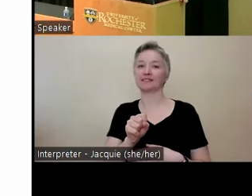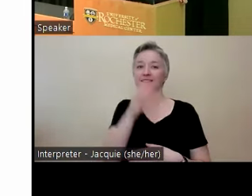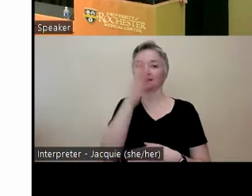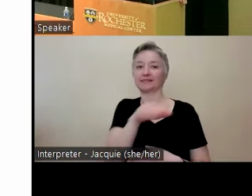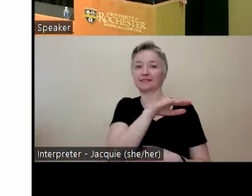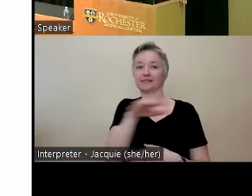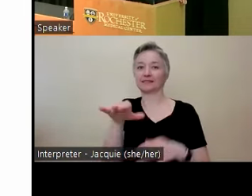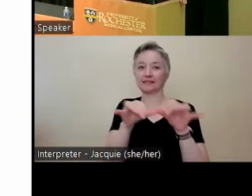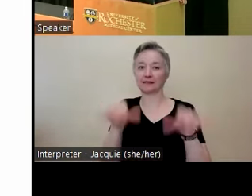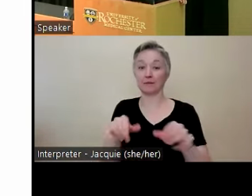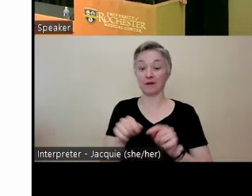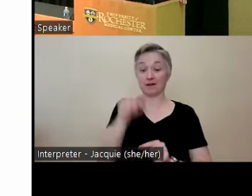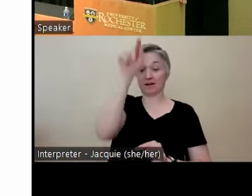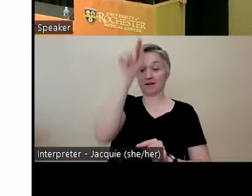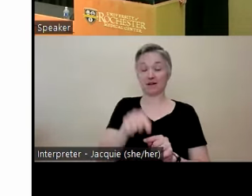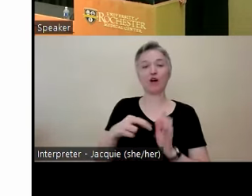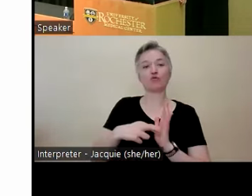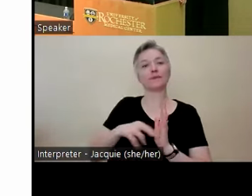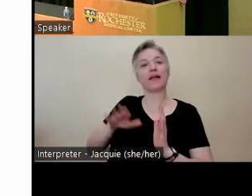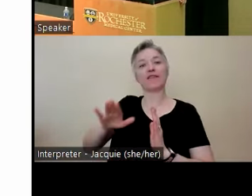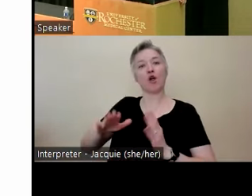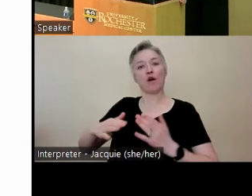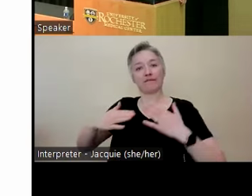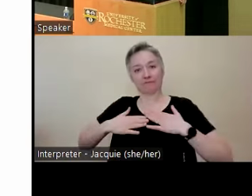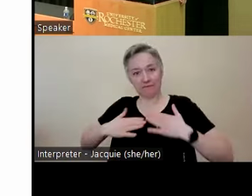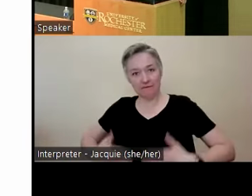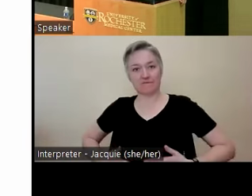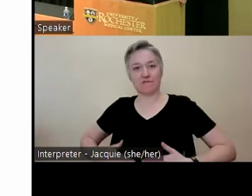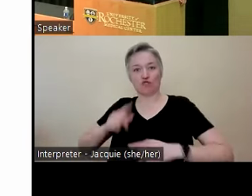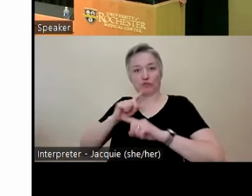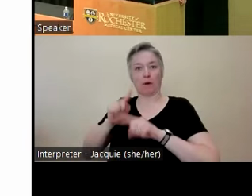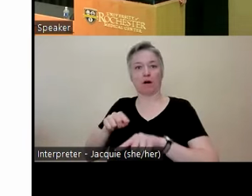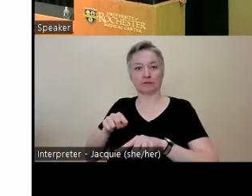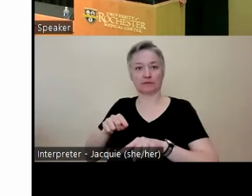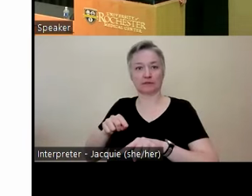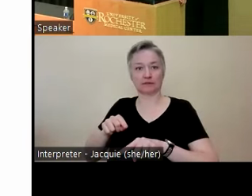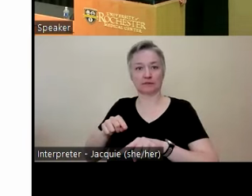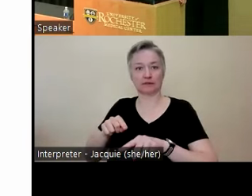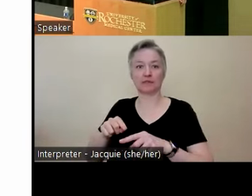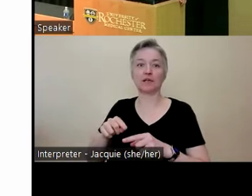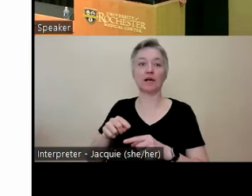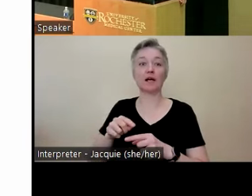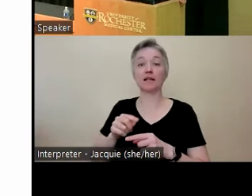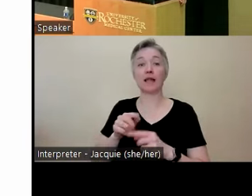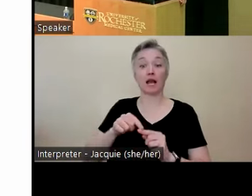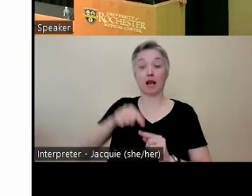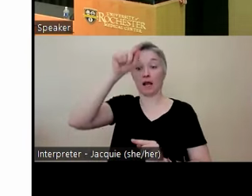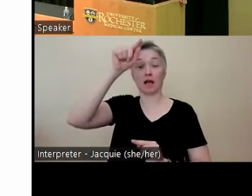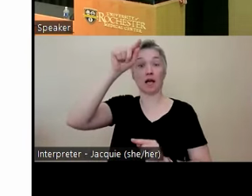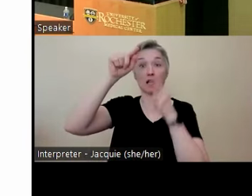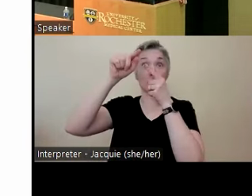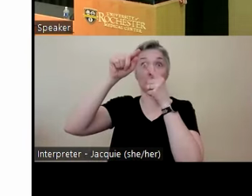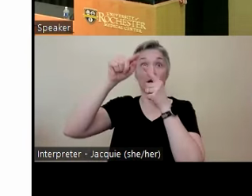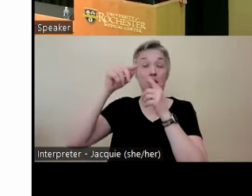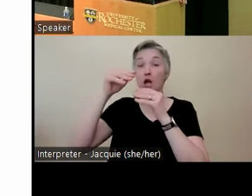the individual's physiological response to stimuli from being over responsive at the top to under